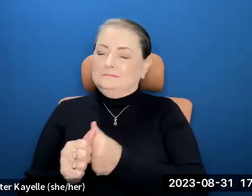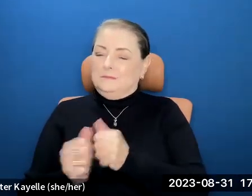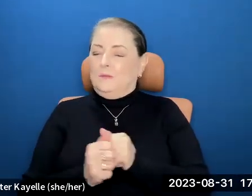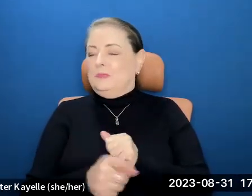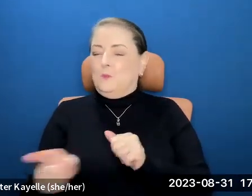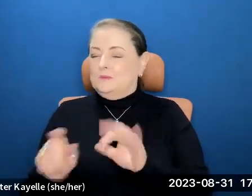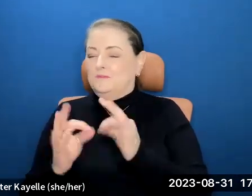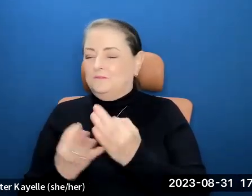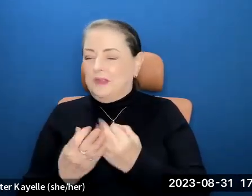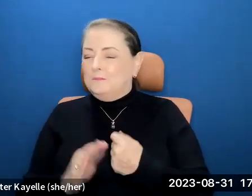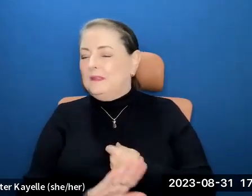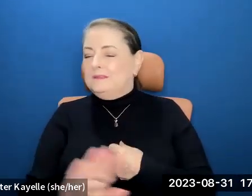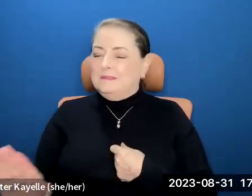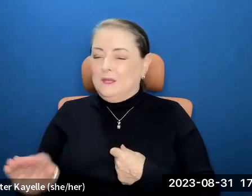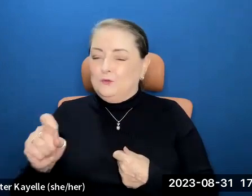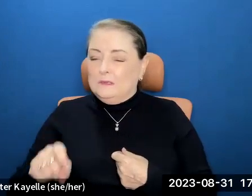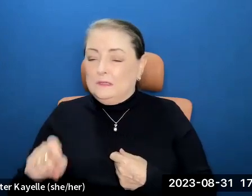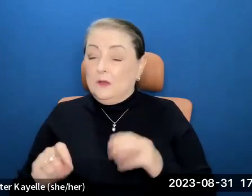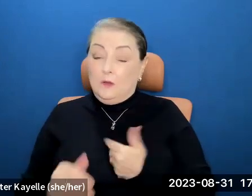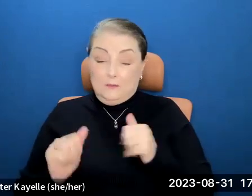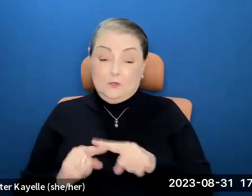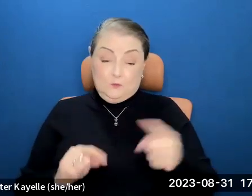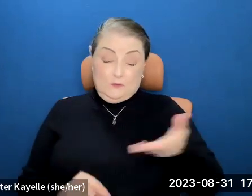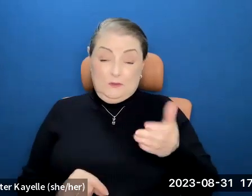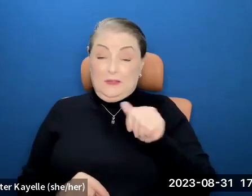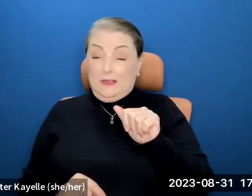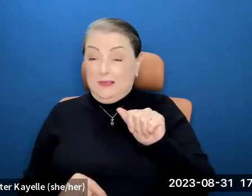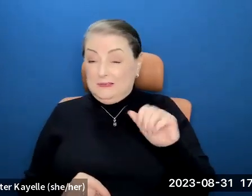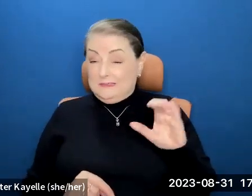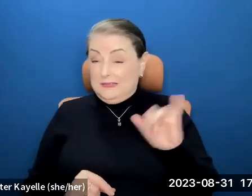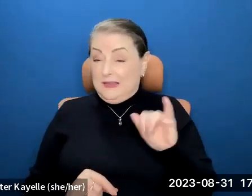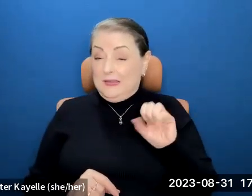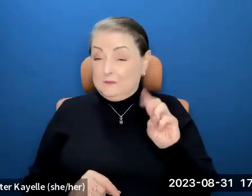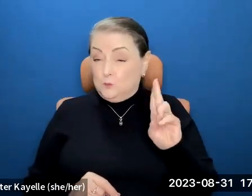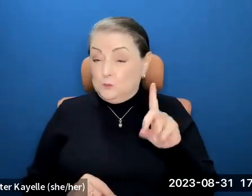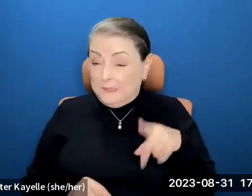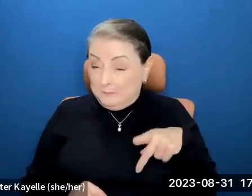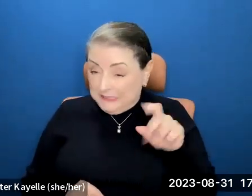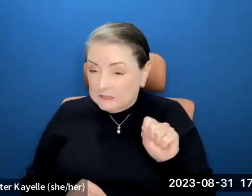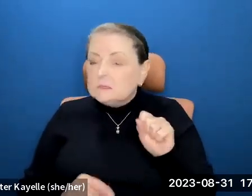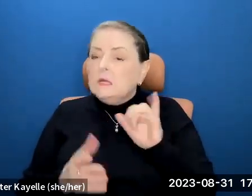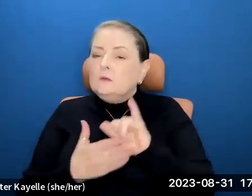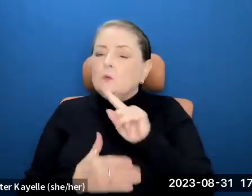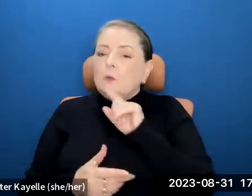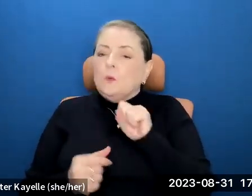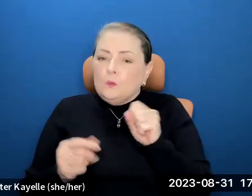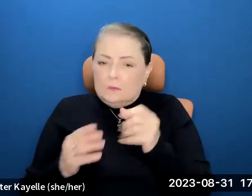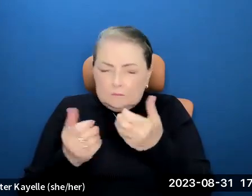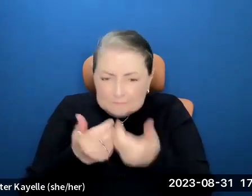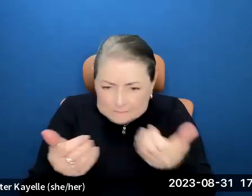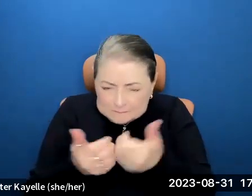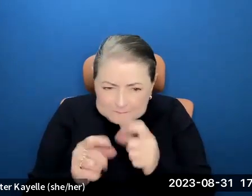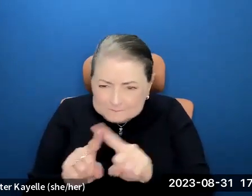our ability to employ aacs like we use our sudps provide the ability to sort people to support